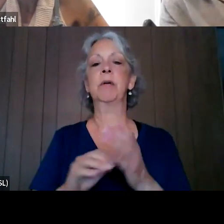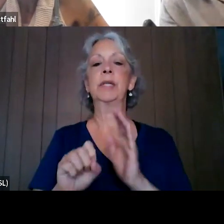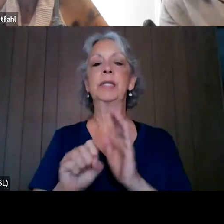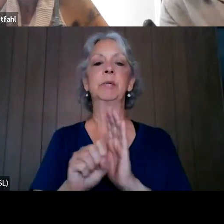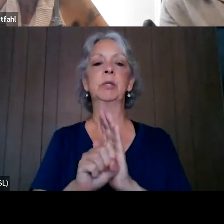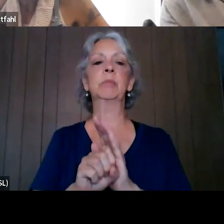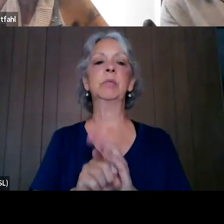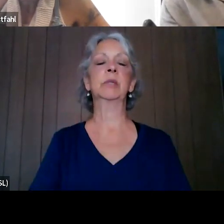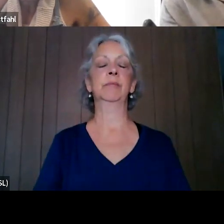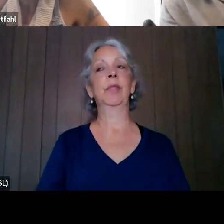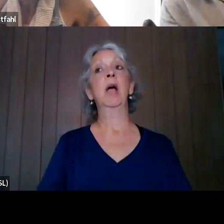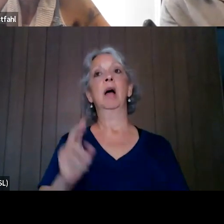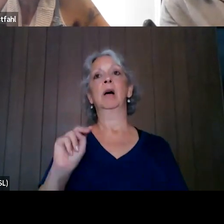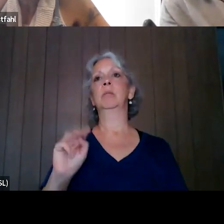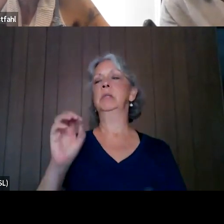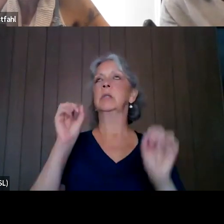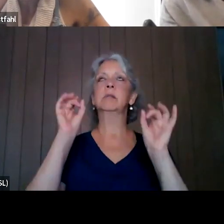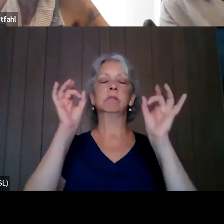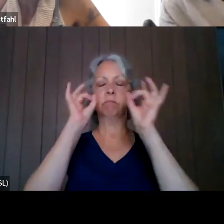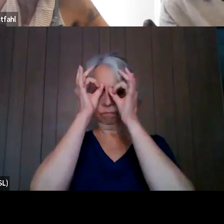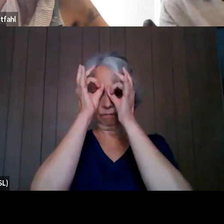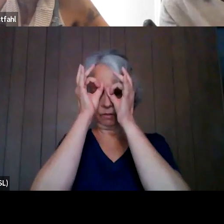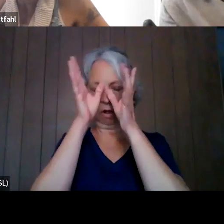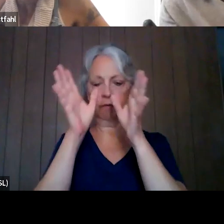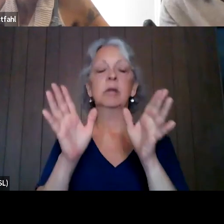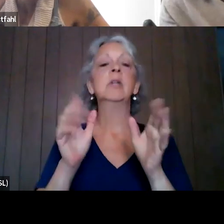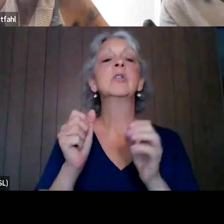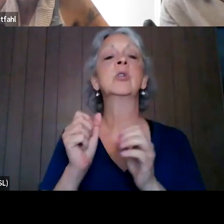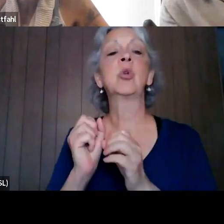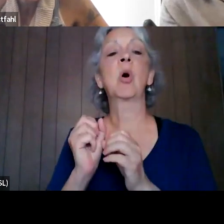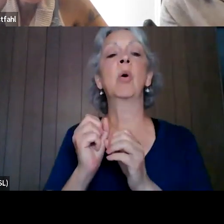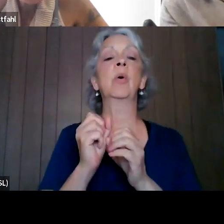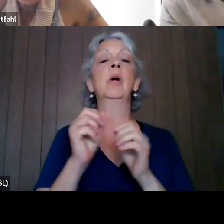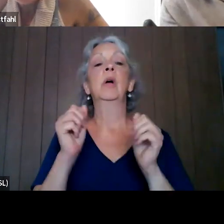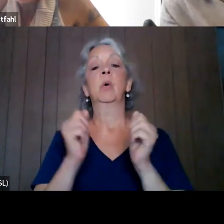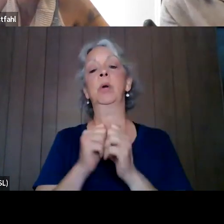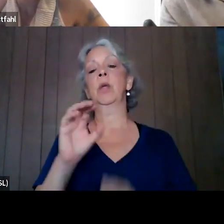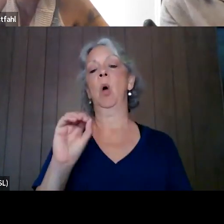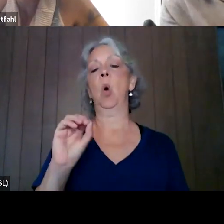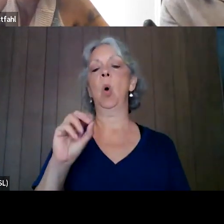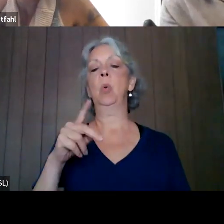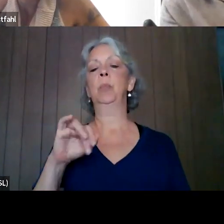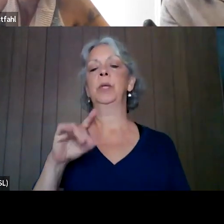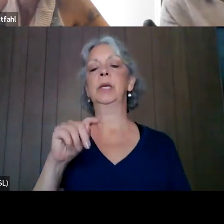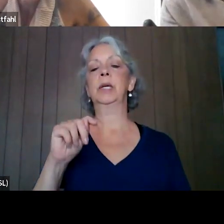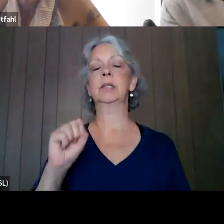It's awful, because like, okay, so with opiates and even with fentanyl,